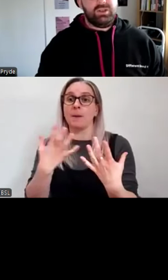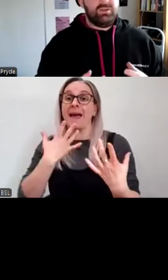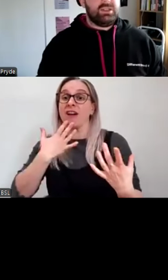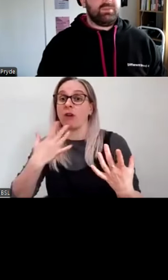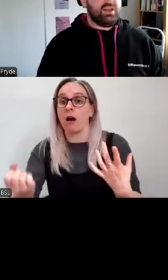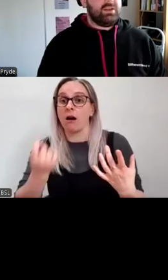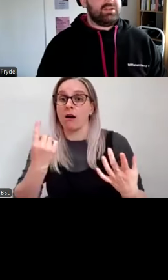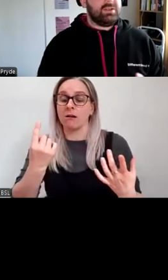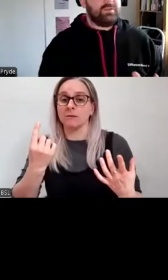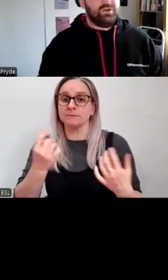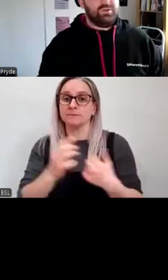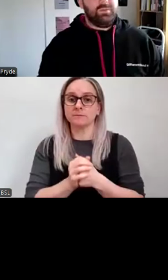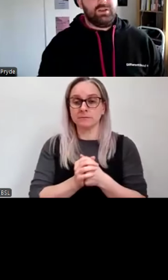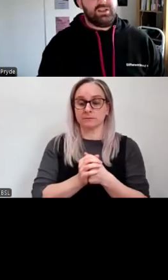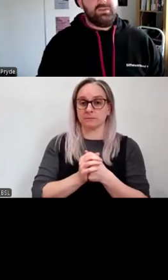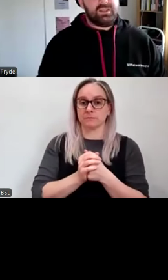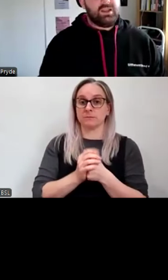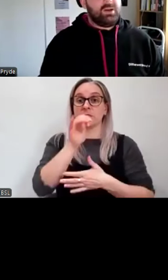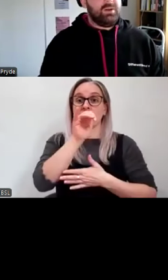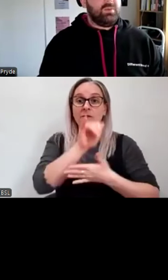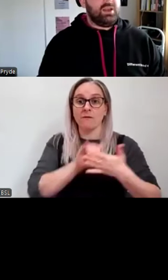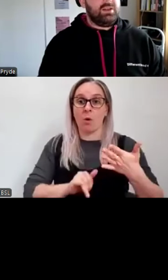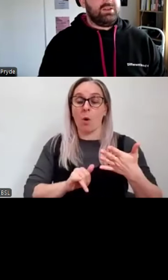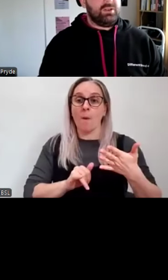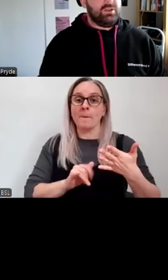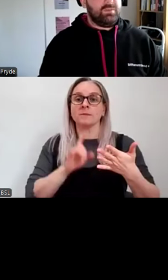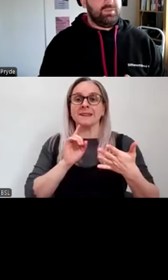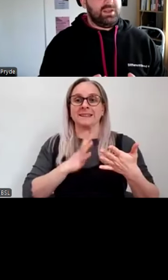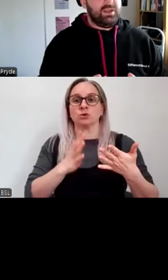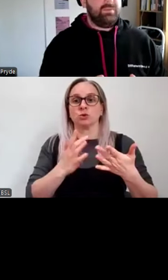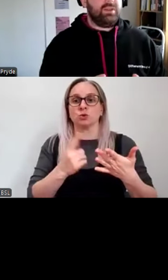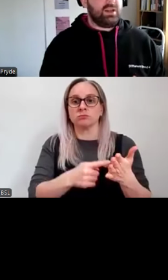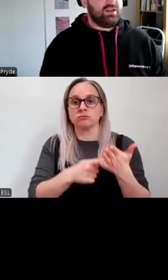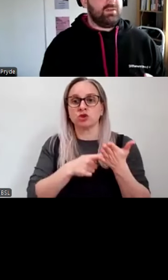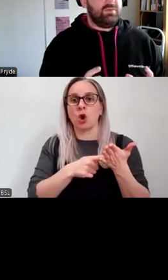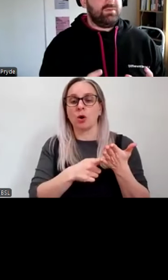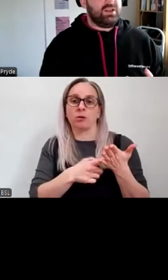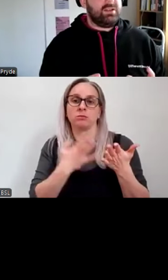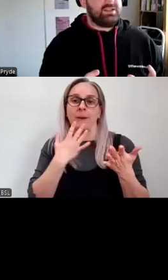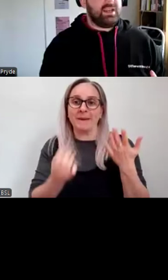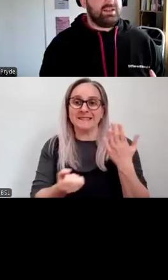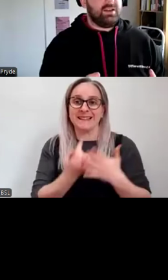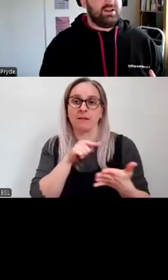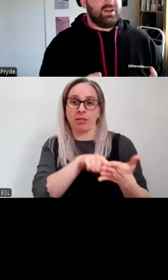When we do display errors in a form, unless we've set them up in a way to be like set up